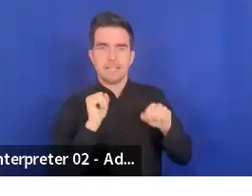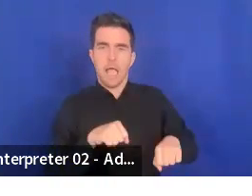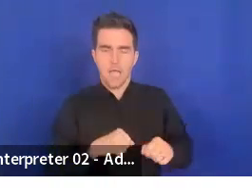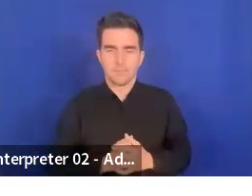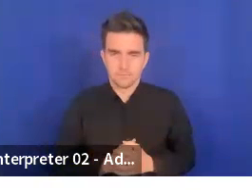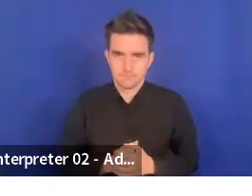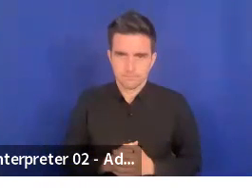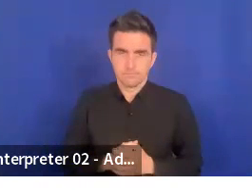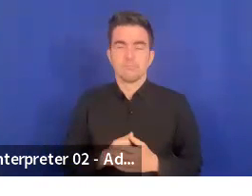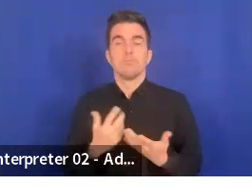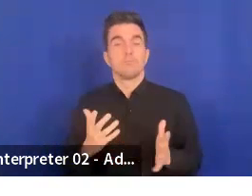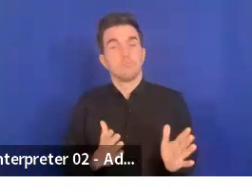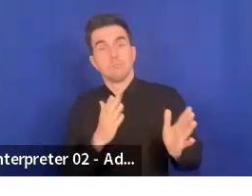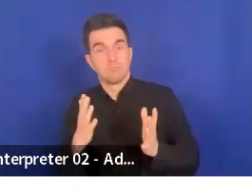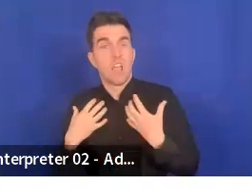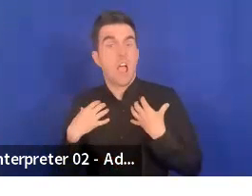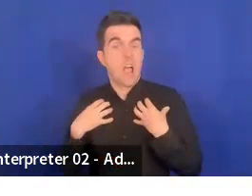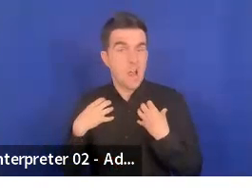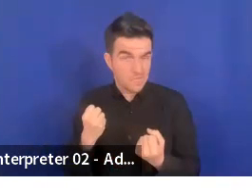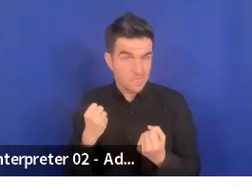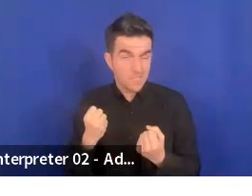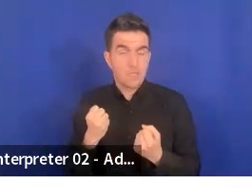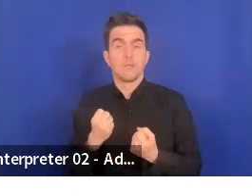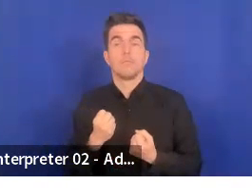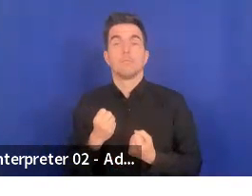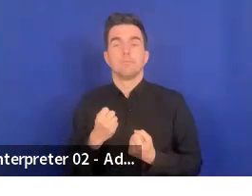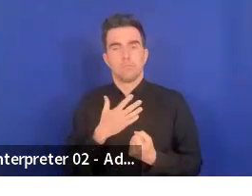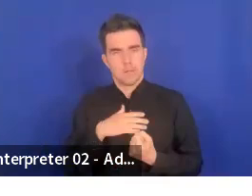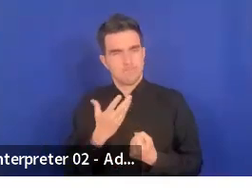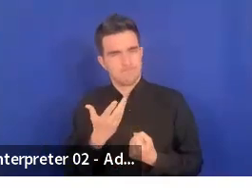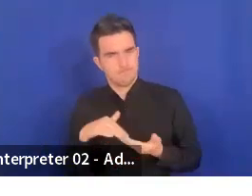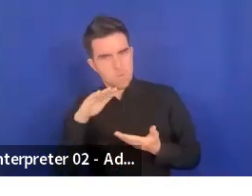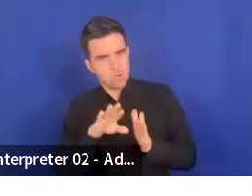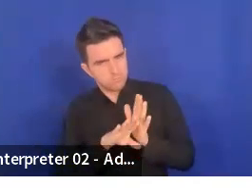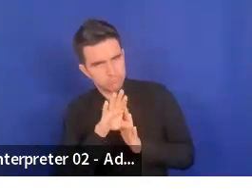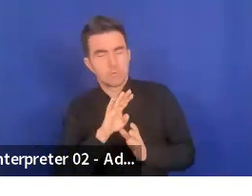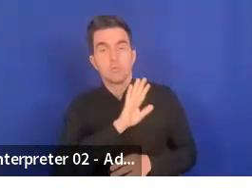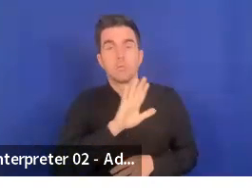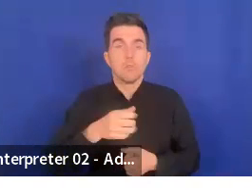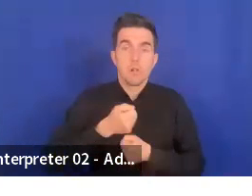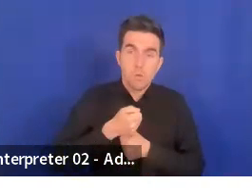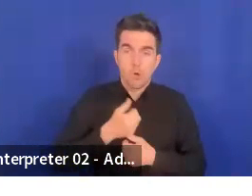As you talk about later, this is another area that we have seen during COVID, it was there